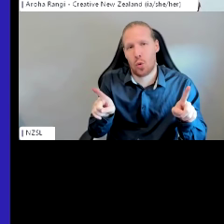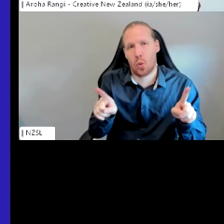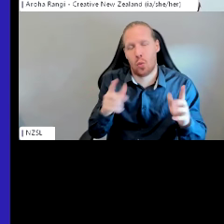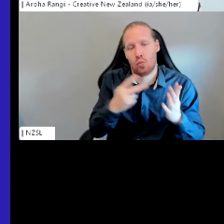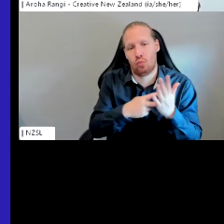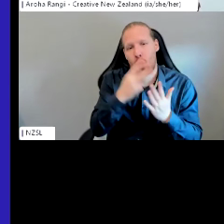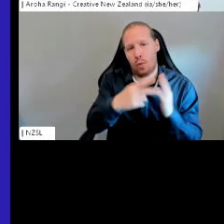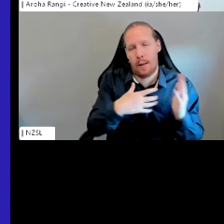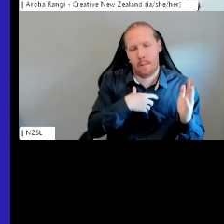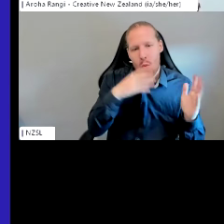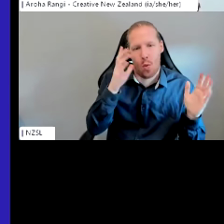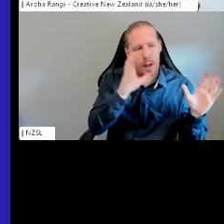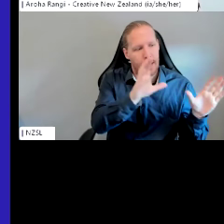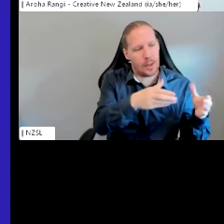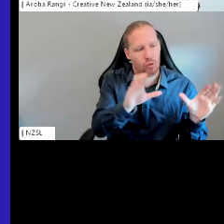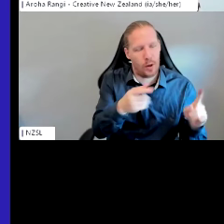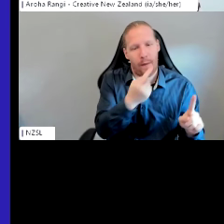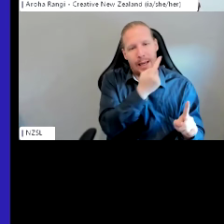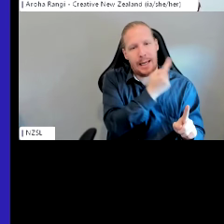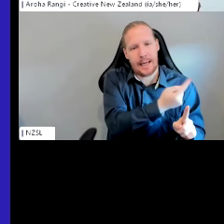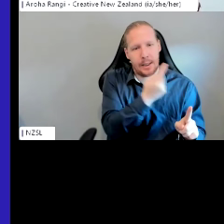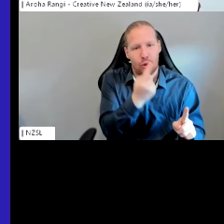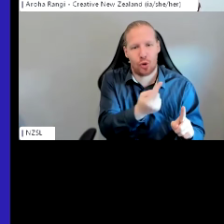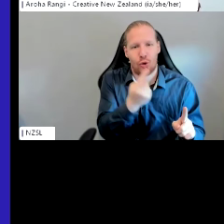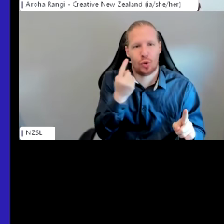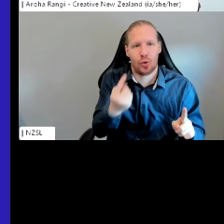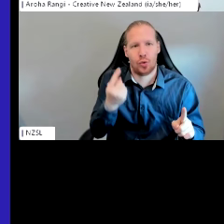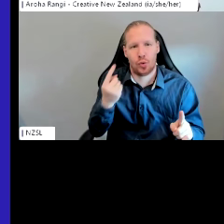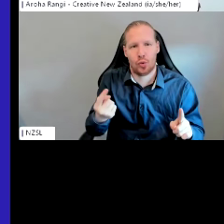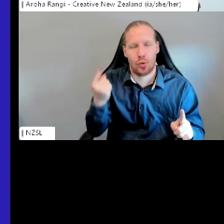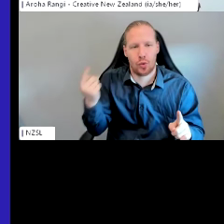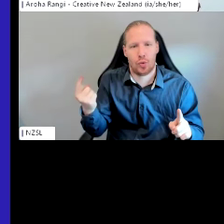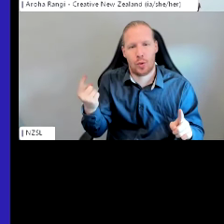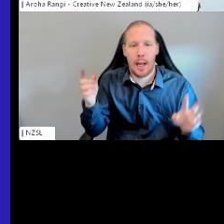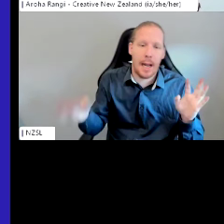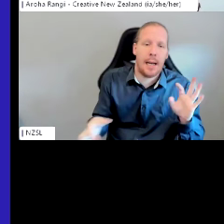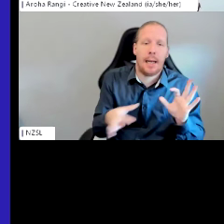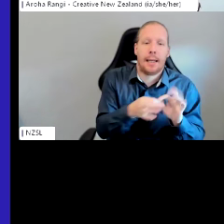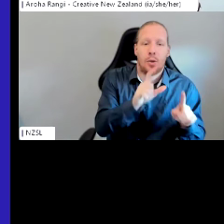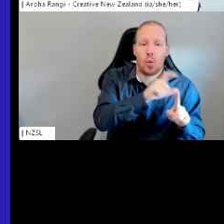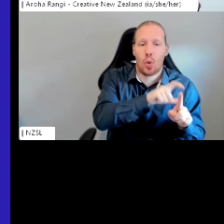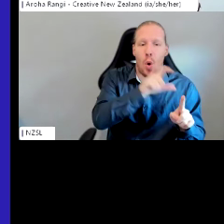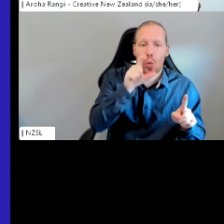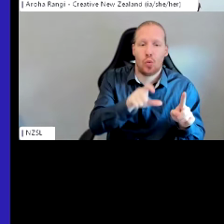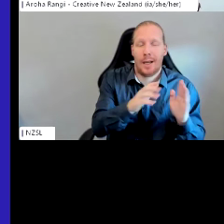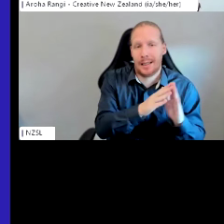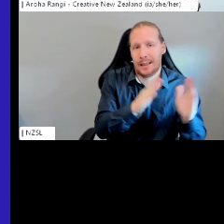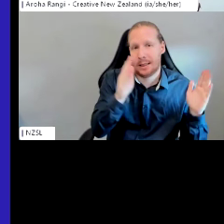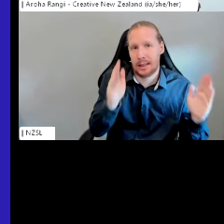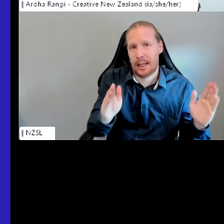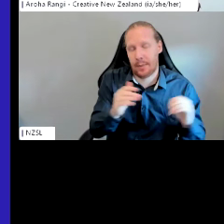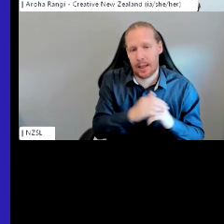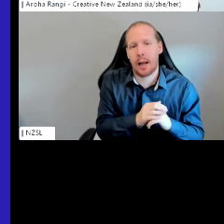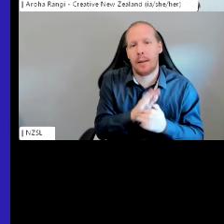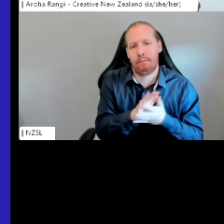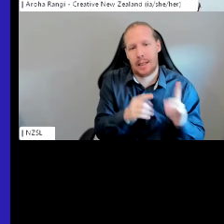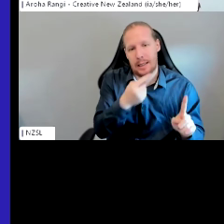uh by each thing's uh level of appeal to culture segments then target those culture segments